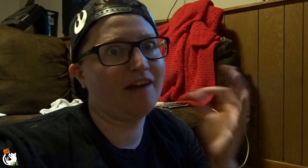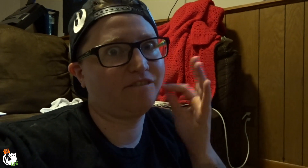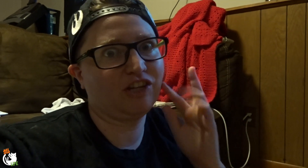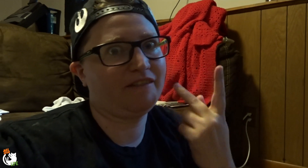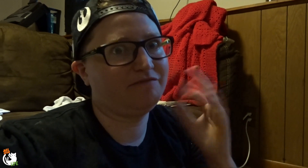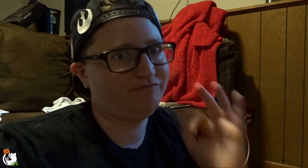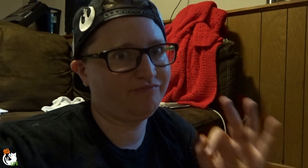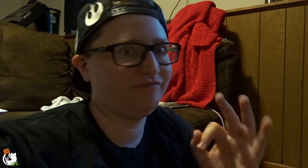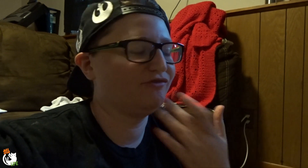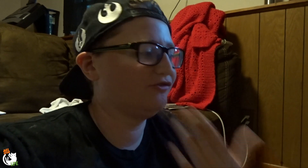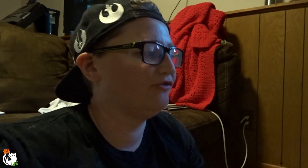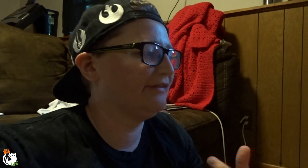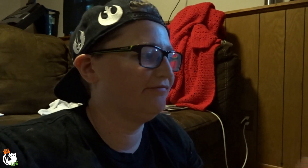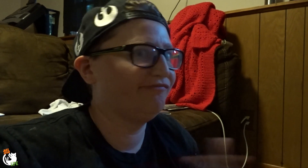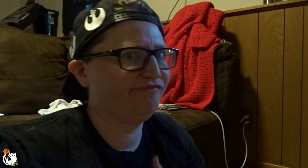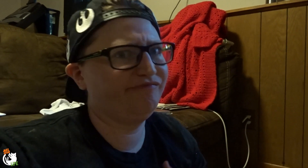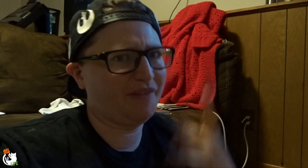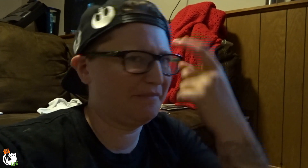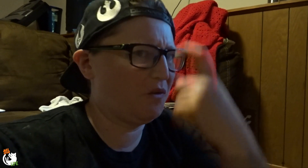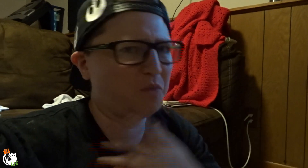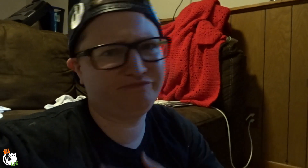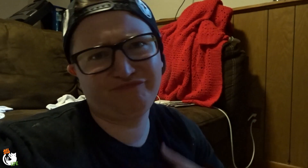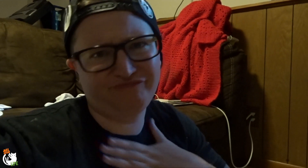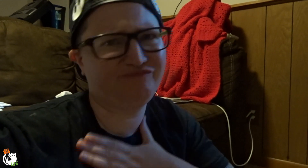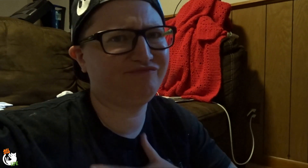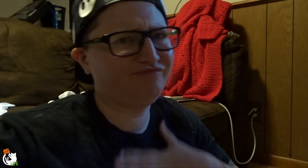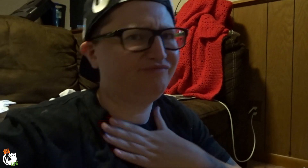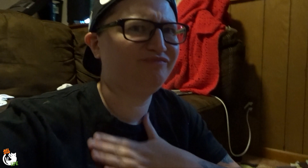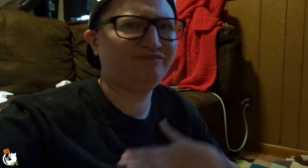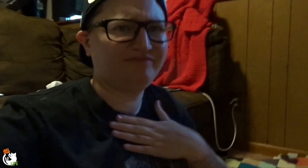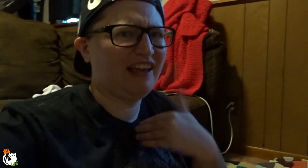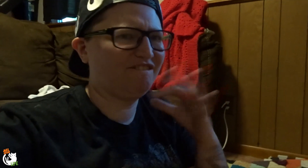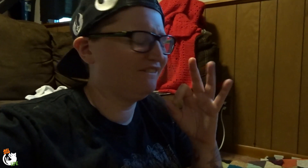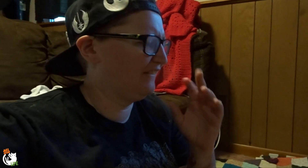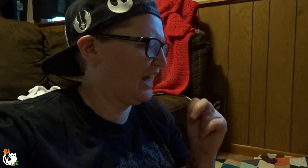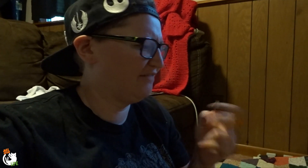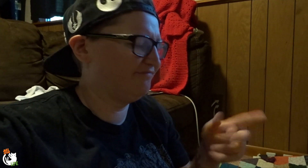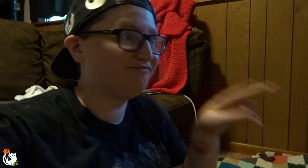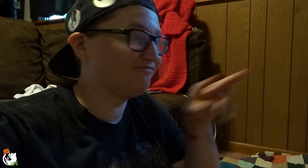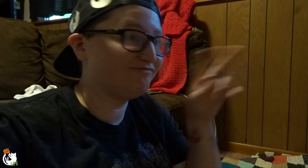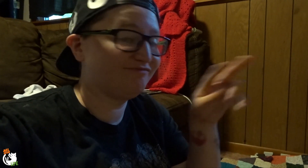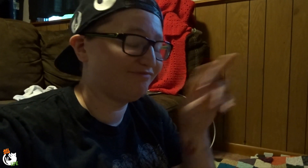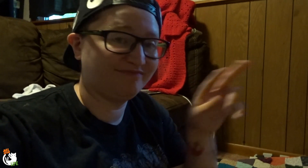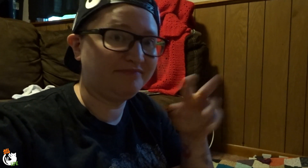Got a lot of good fruits and vegetables there. Had a really fun time with Mikko. He enjoyed it. It was really fun.